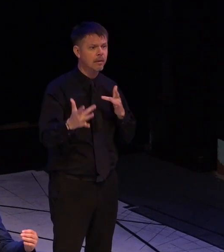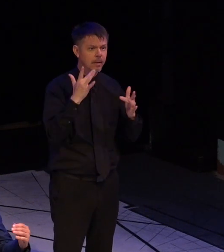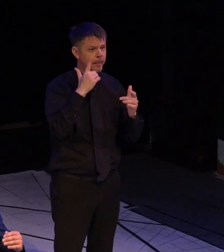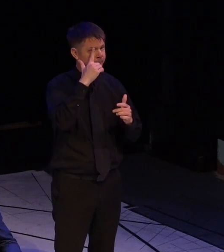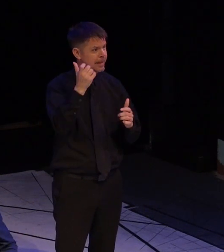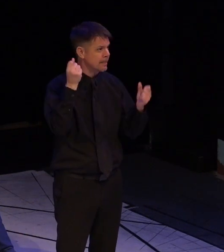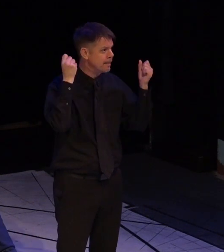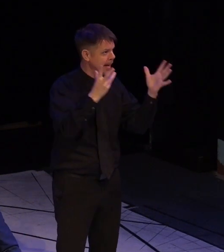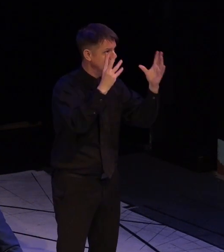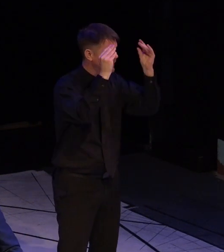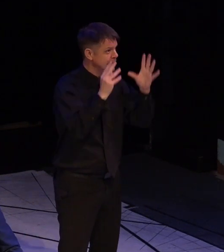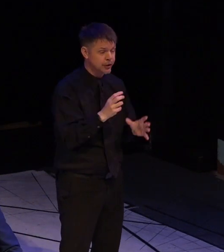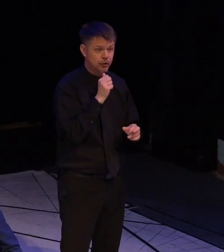to teach that.